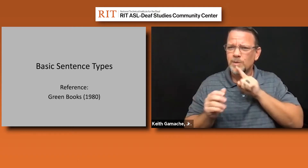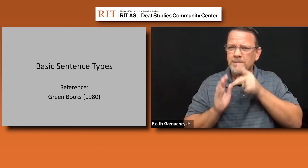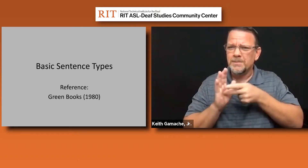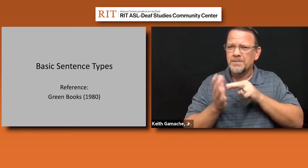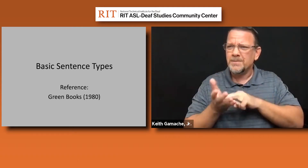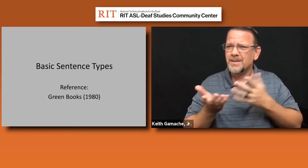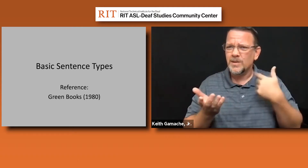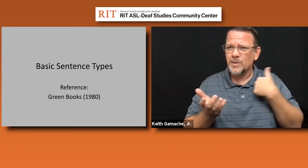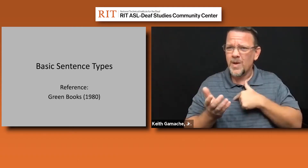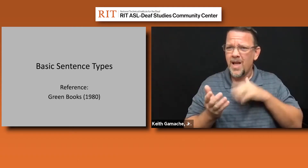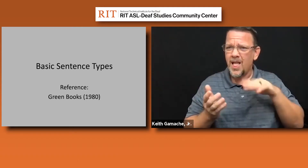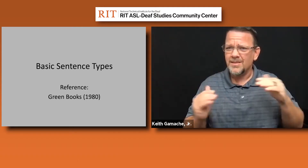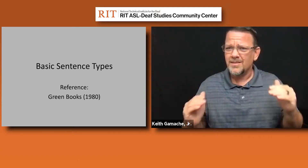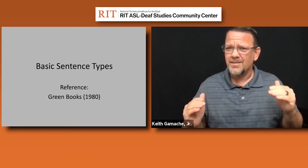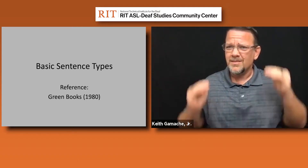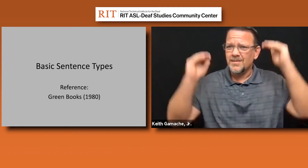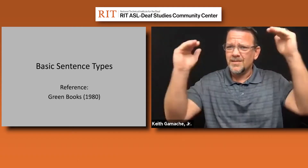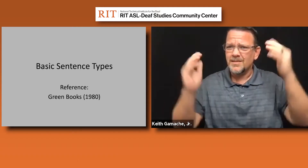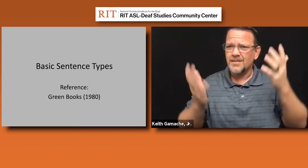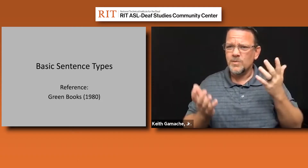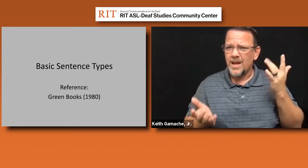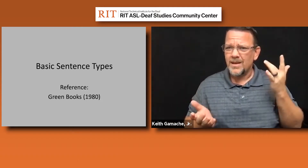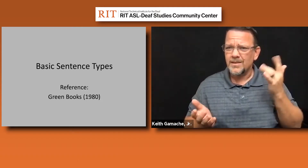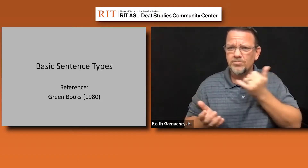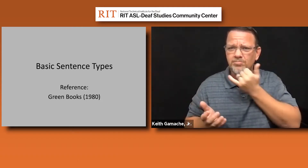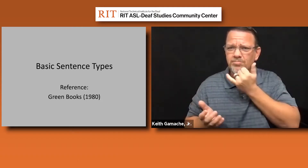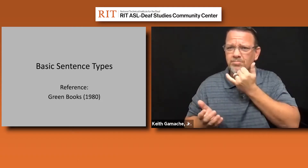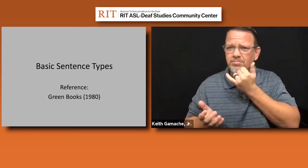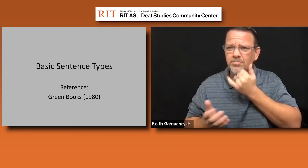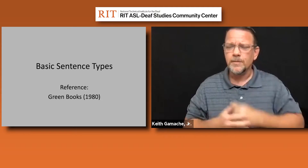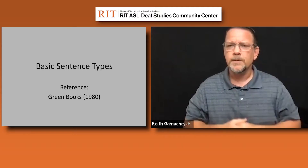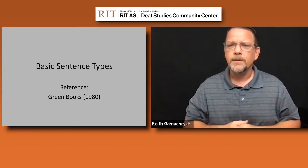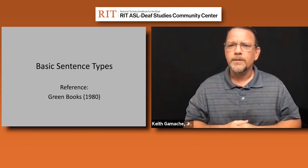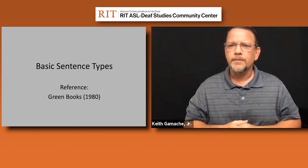have we elevated the way we talk about our language?--